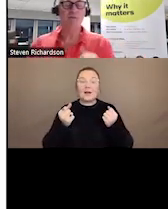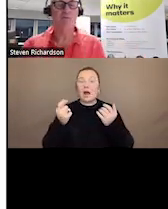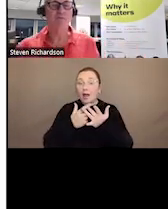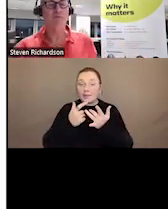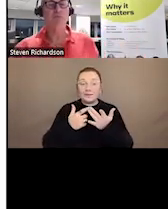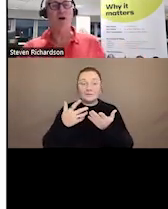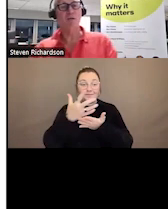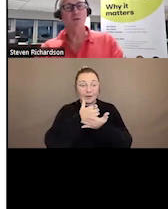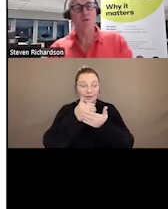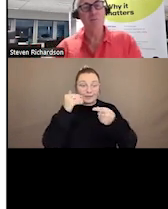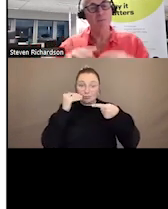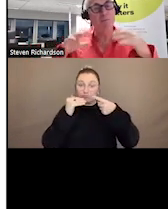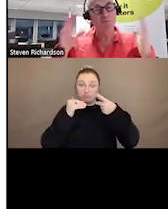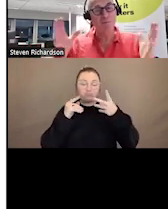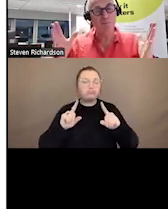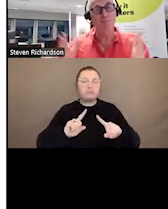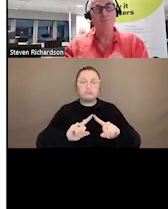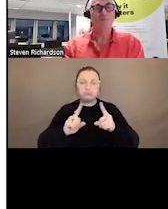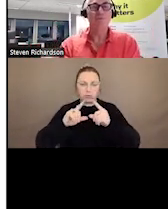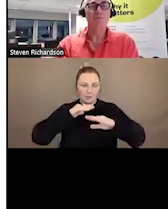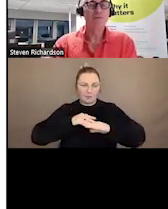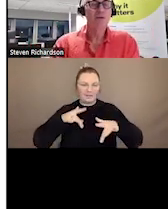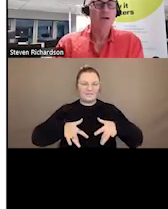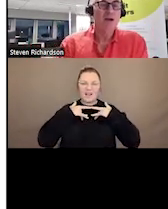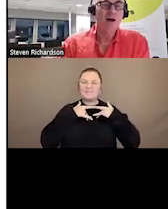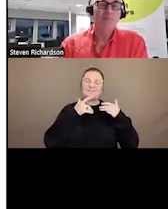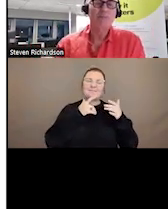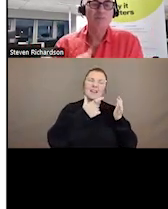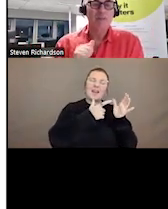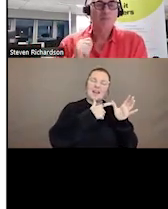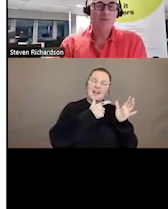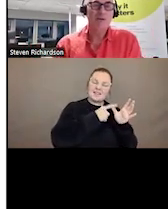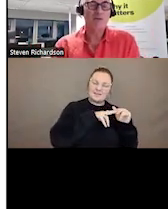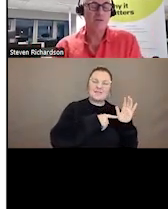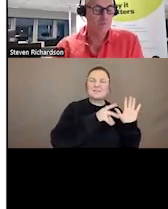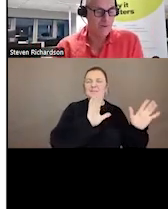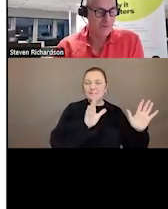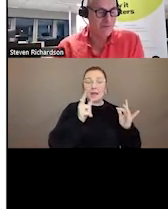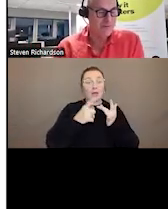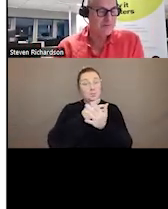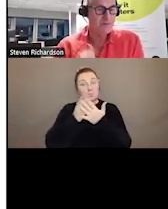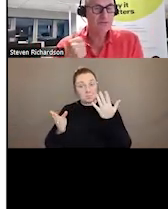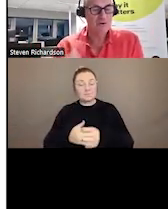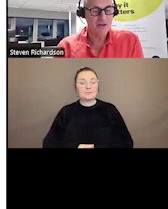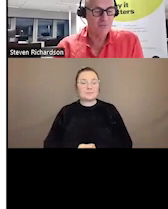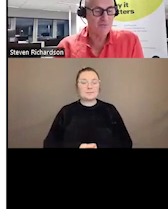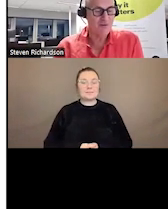platforms that might be more suitable to you. One of the great things about the Australian Cultural